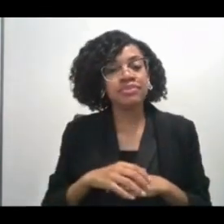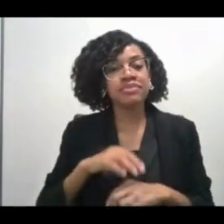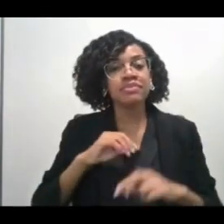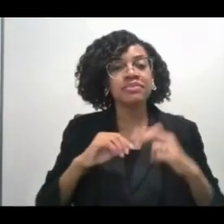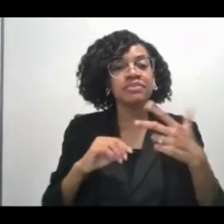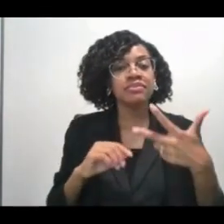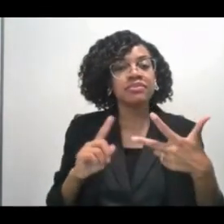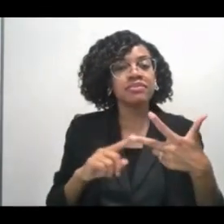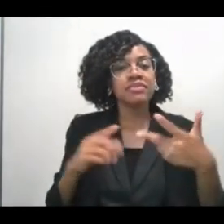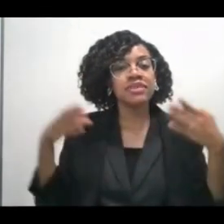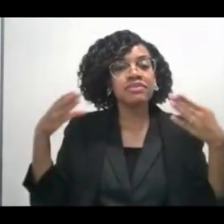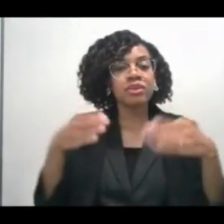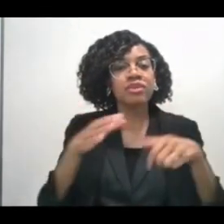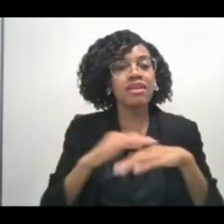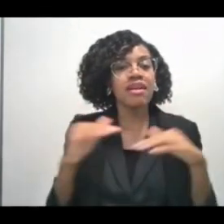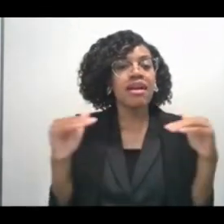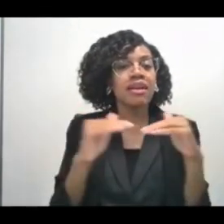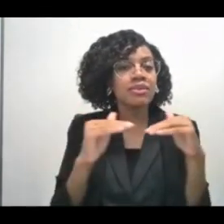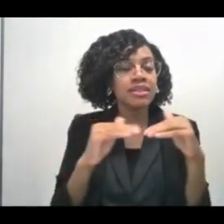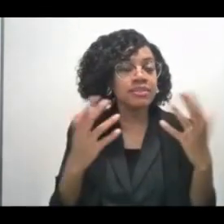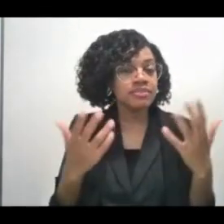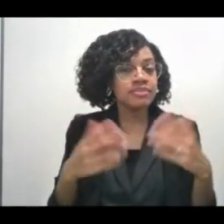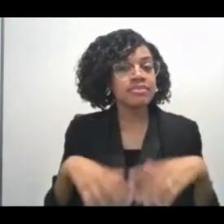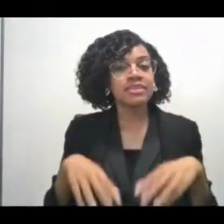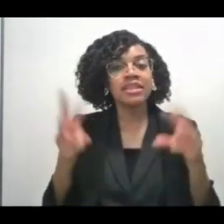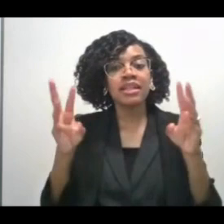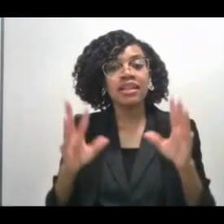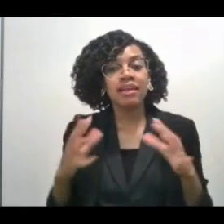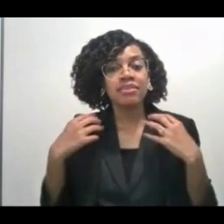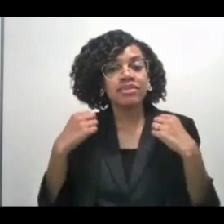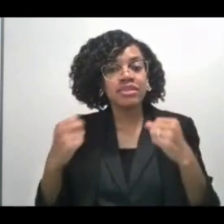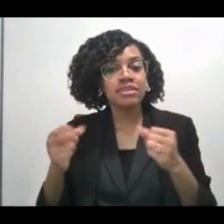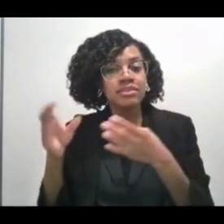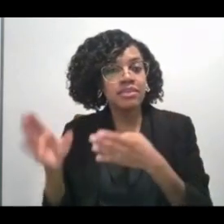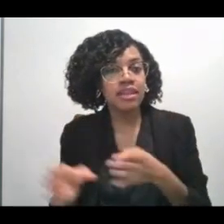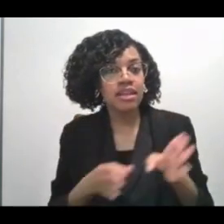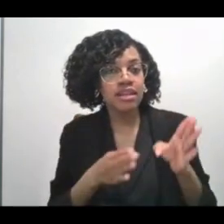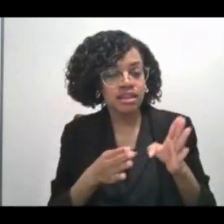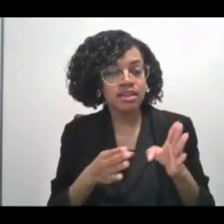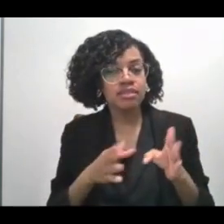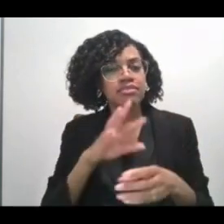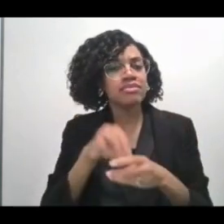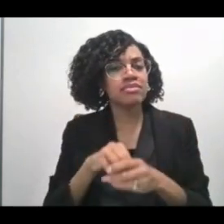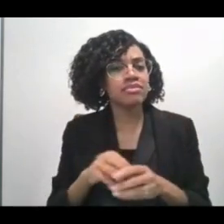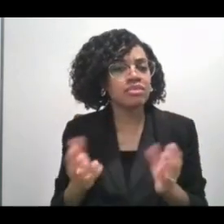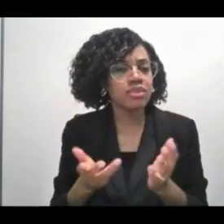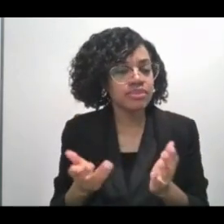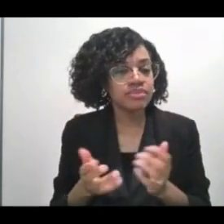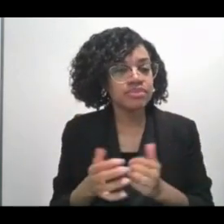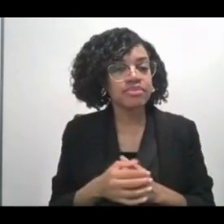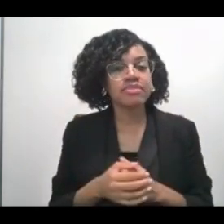climate resilience planning, and includes references and